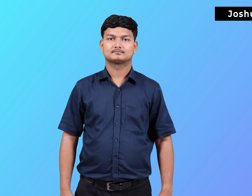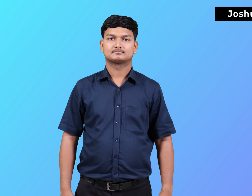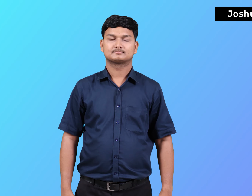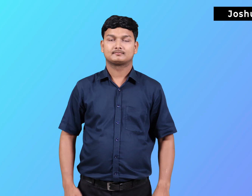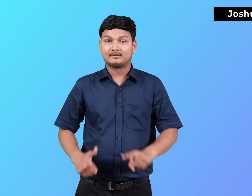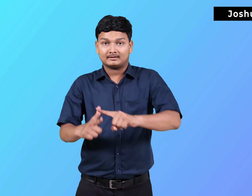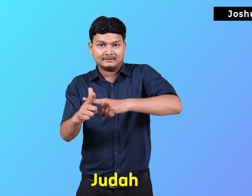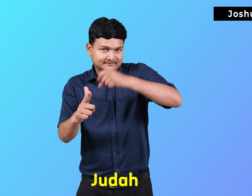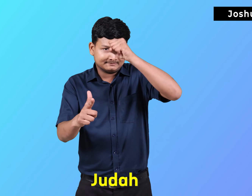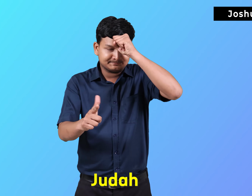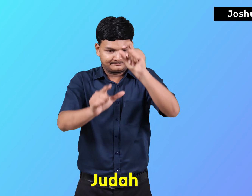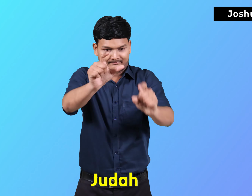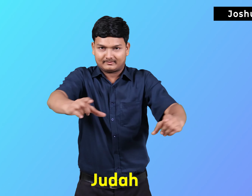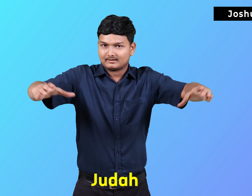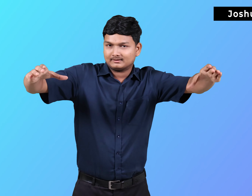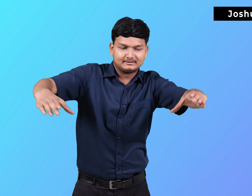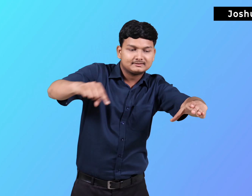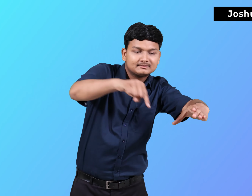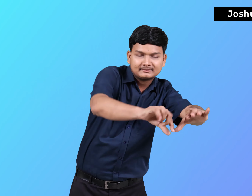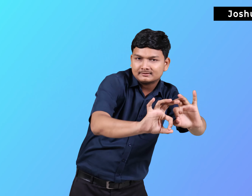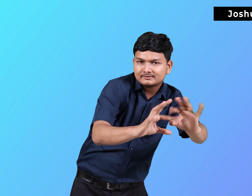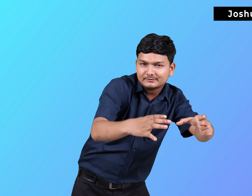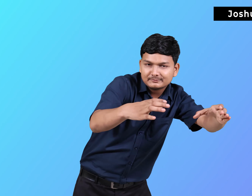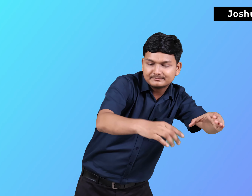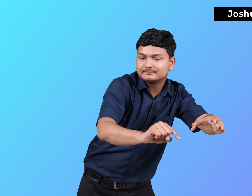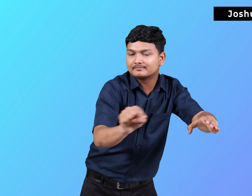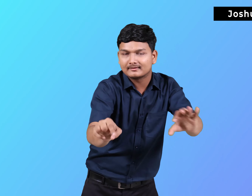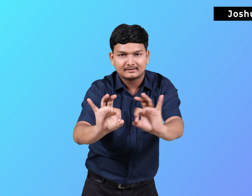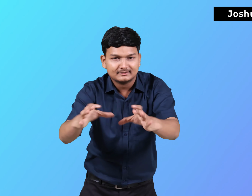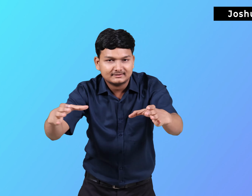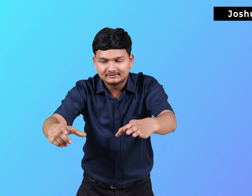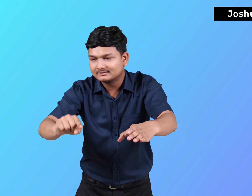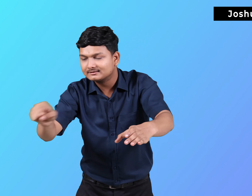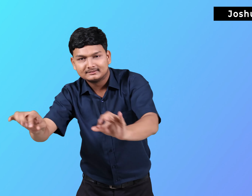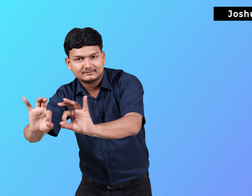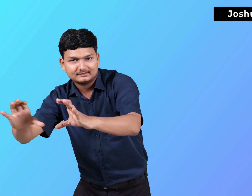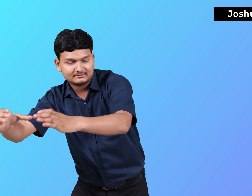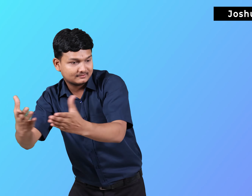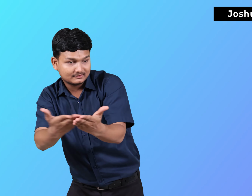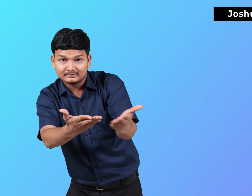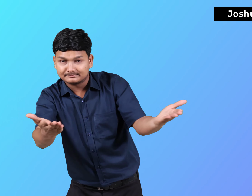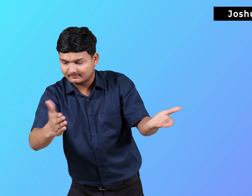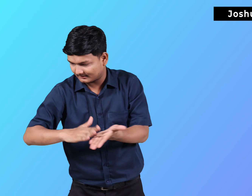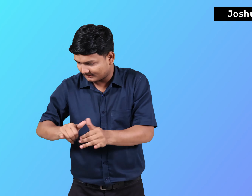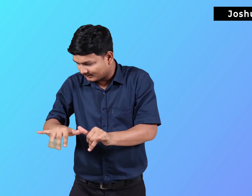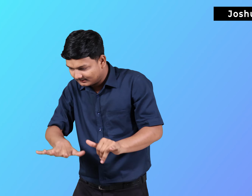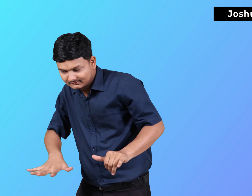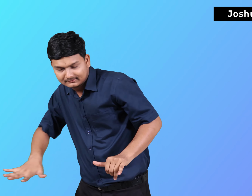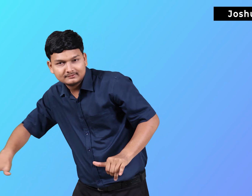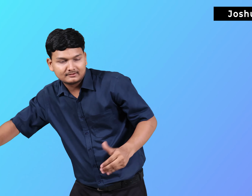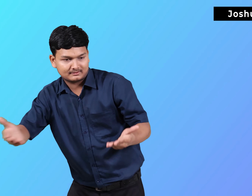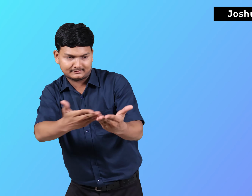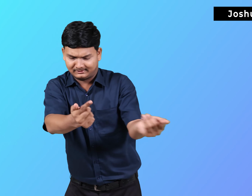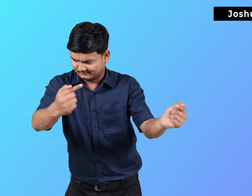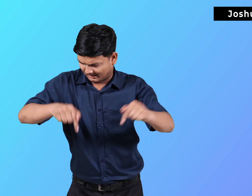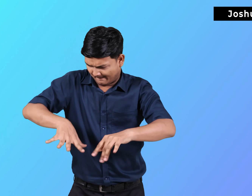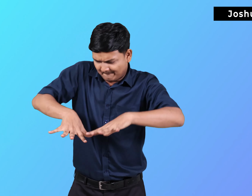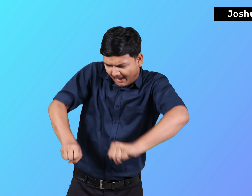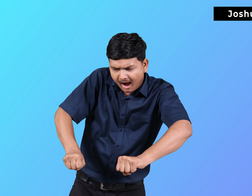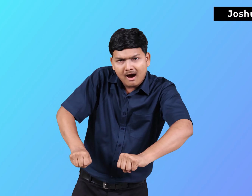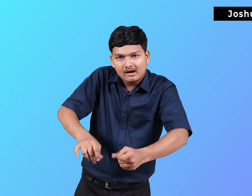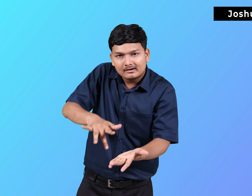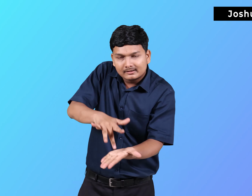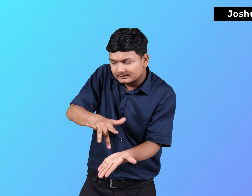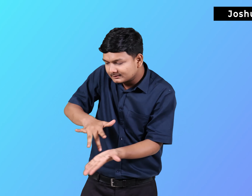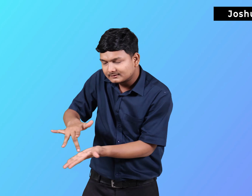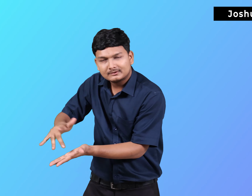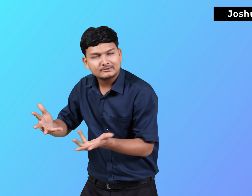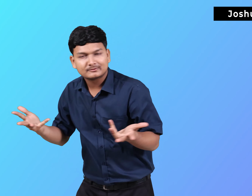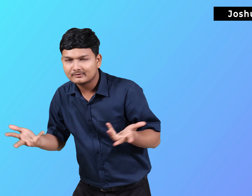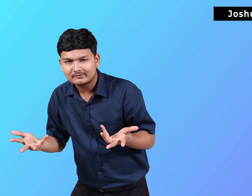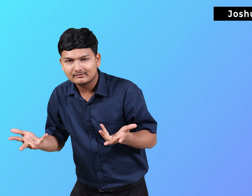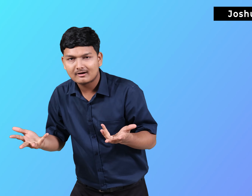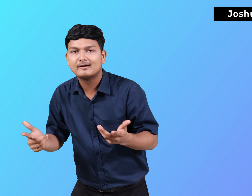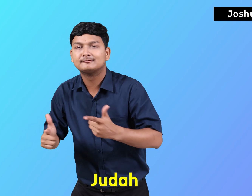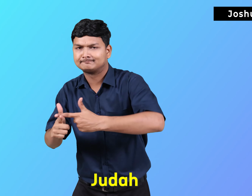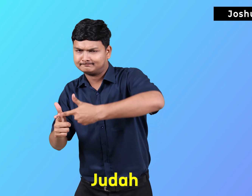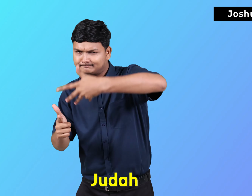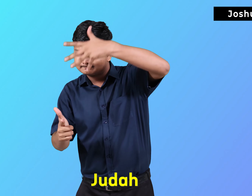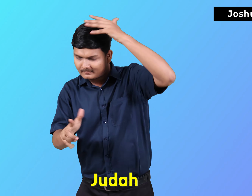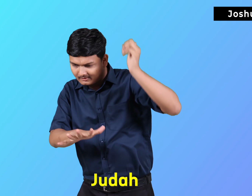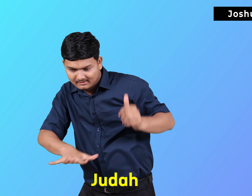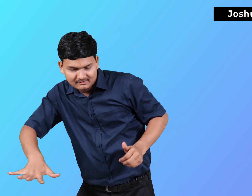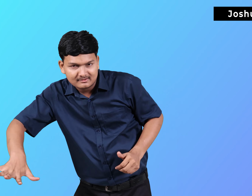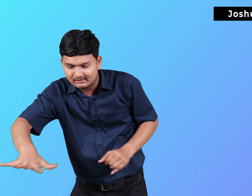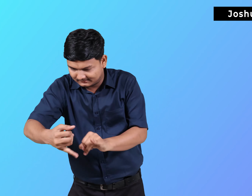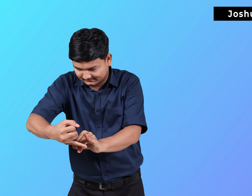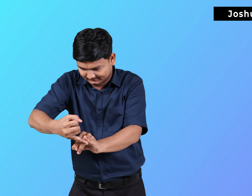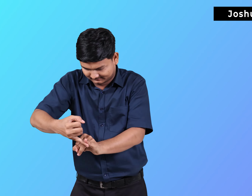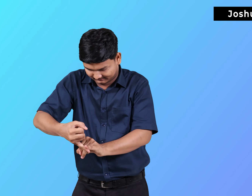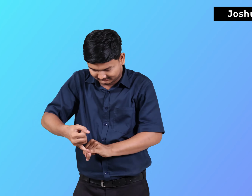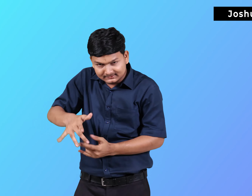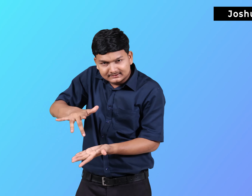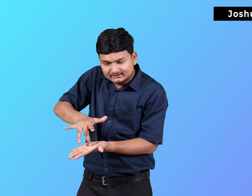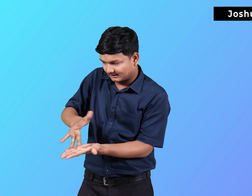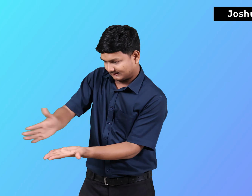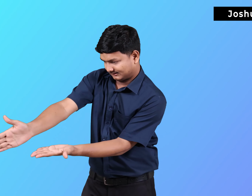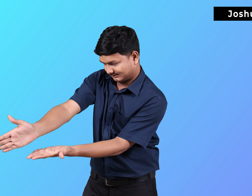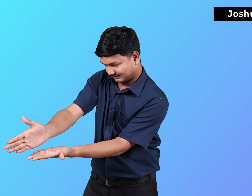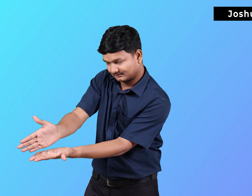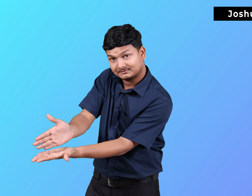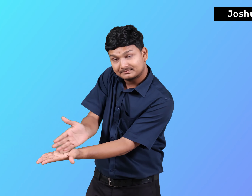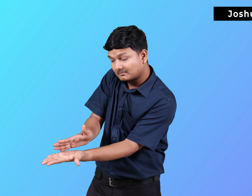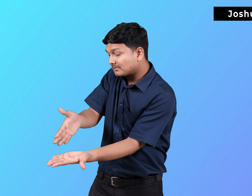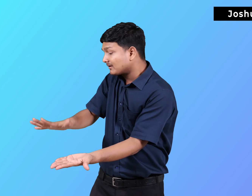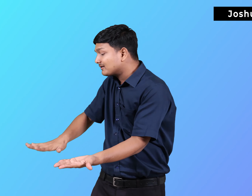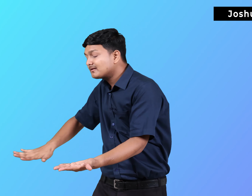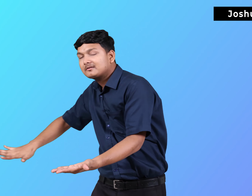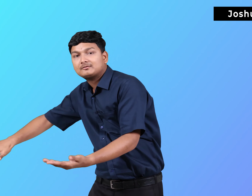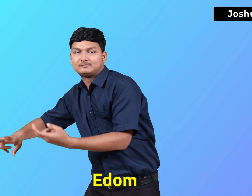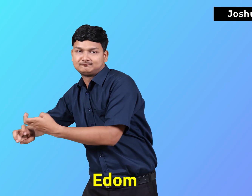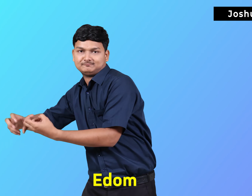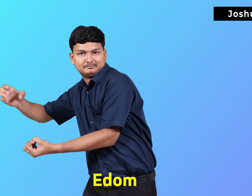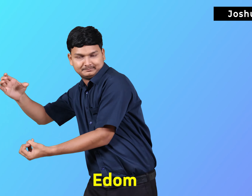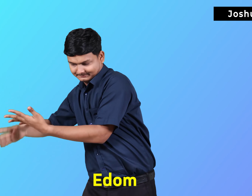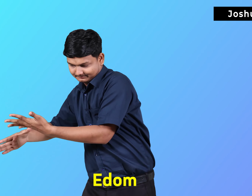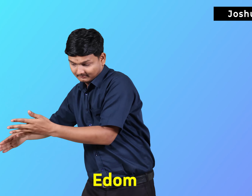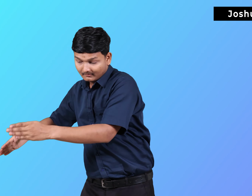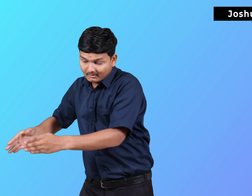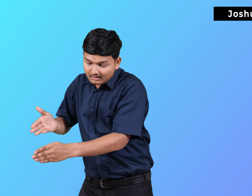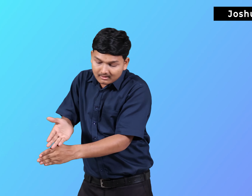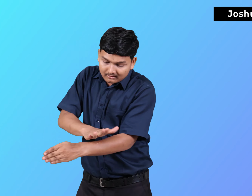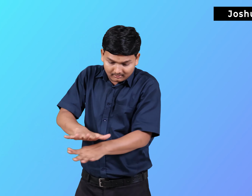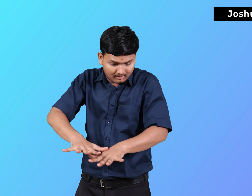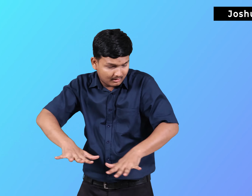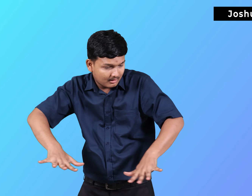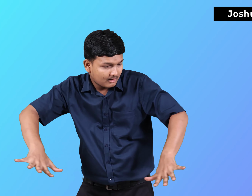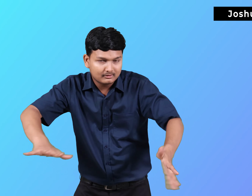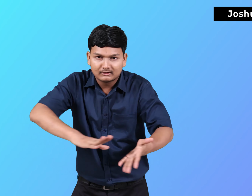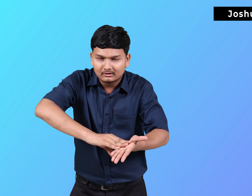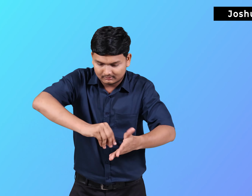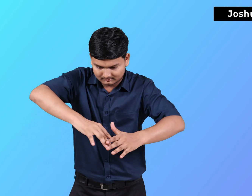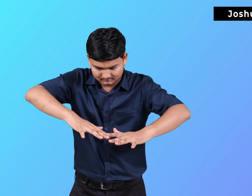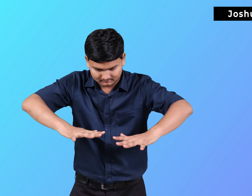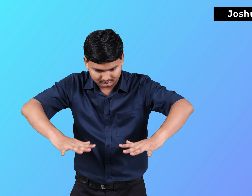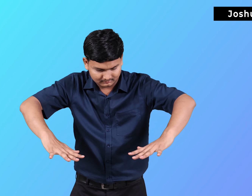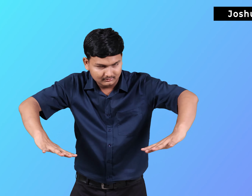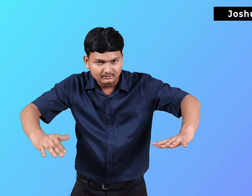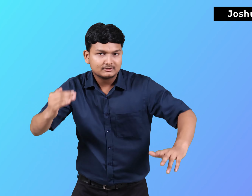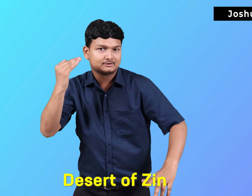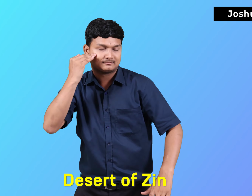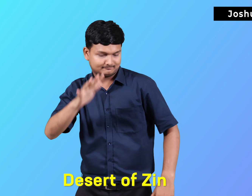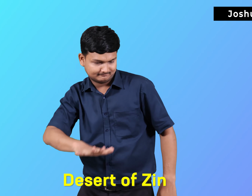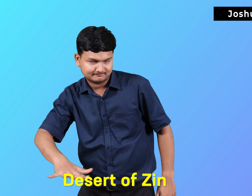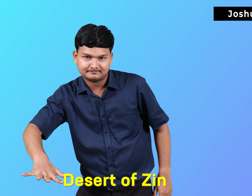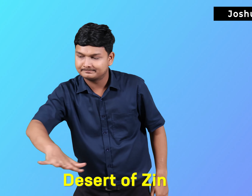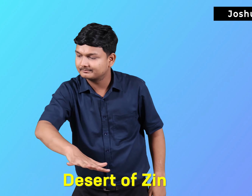The land that was given to Judah was divided among the families of that tribe. That land went south to the border of Edom and continued all the way to the desert of Zin in the distant south.